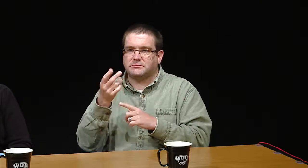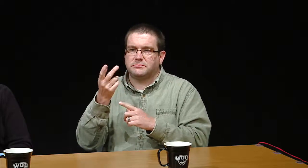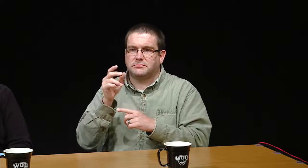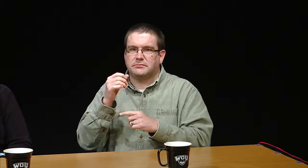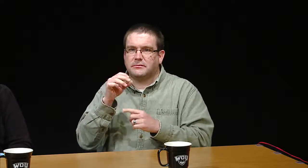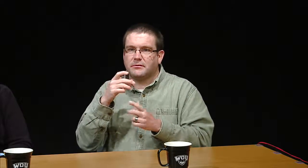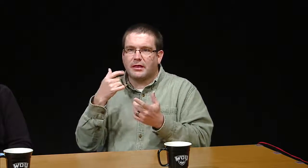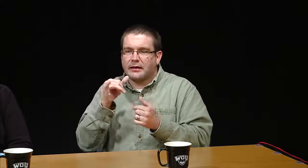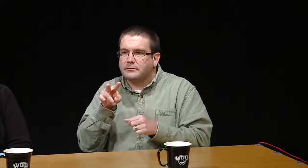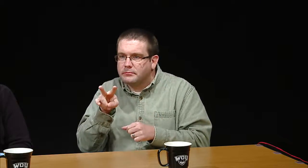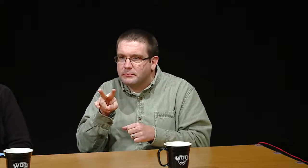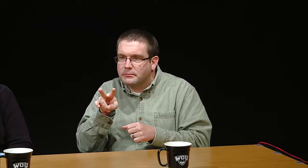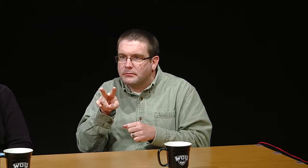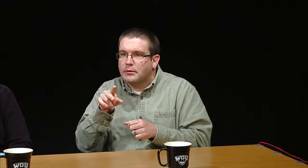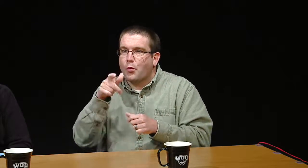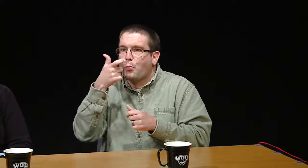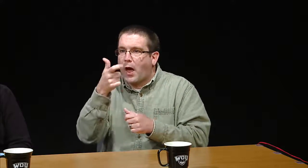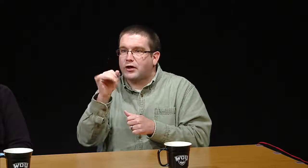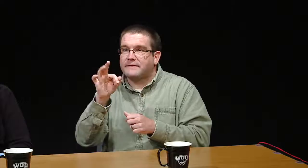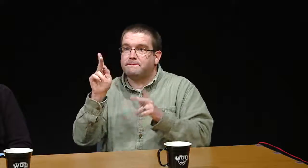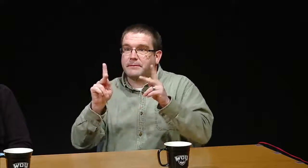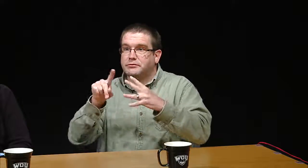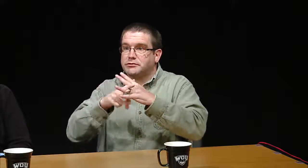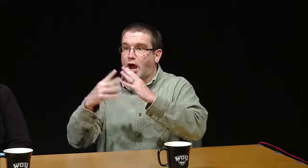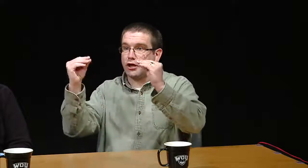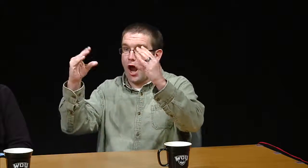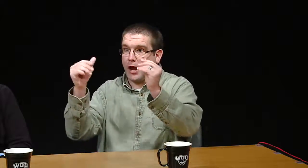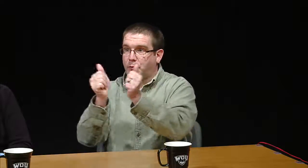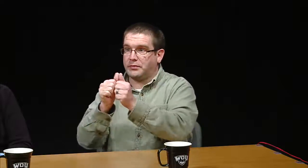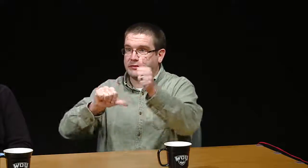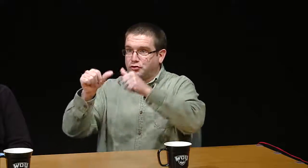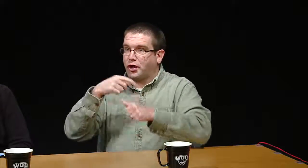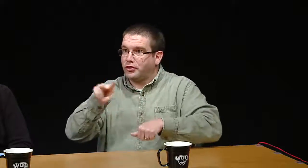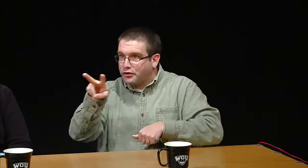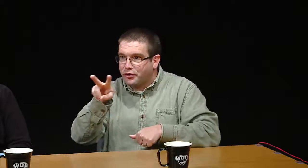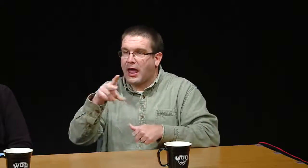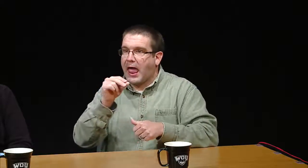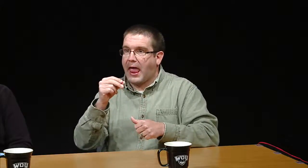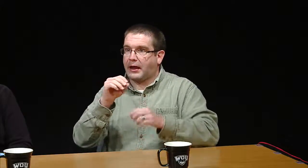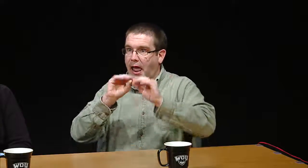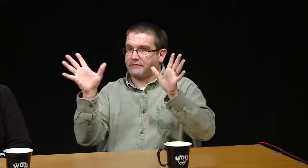due to access and a requirement to have this done, there was no turning back.